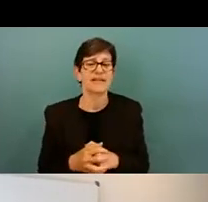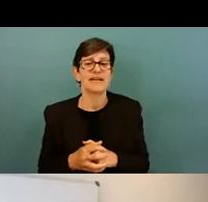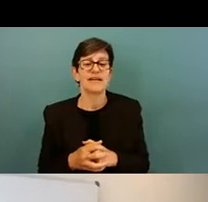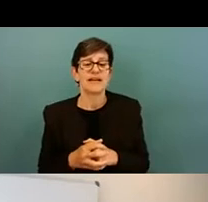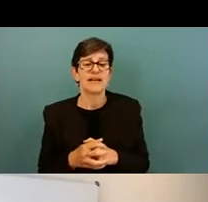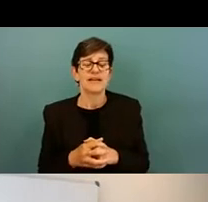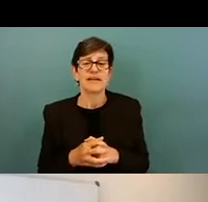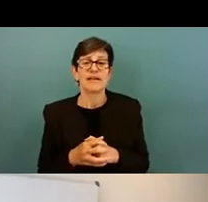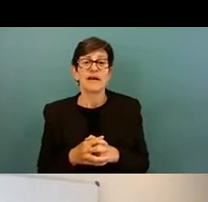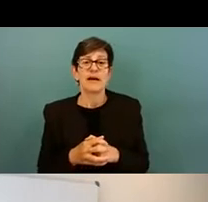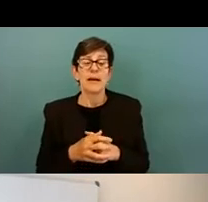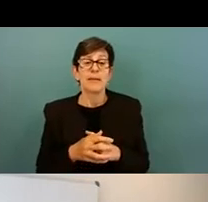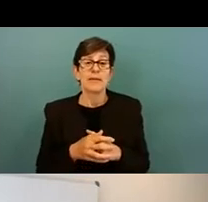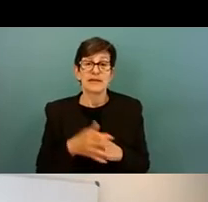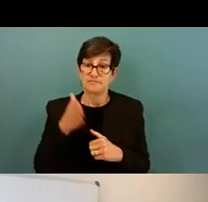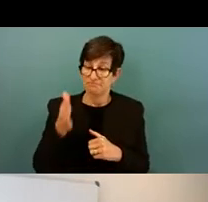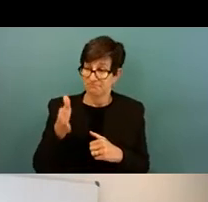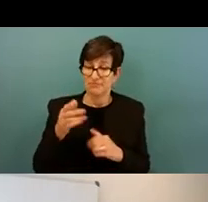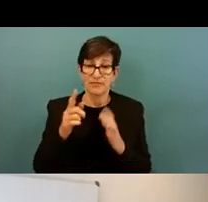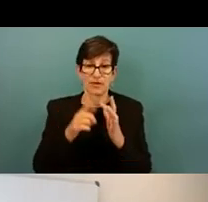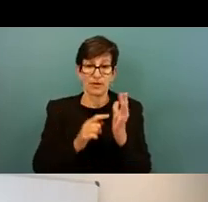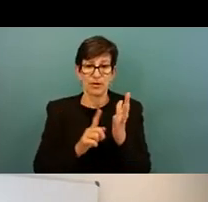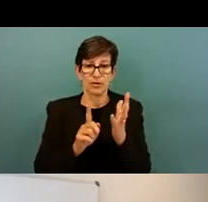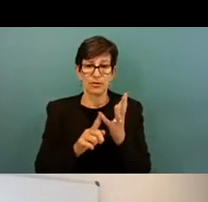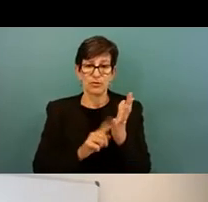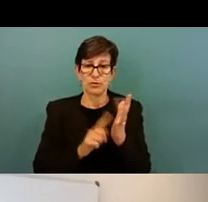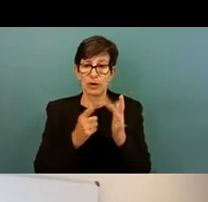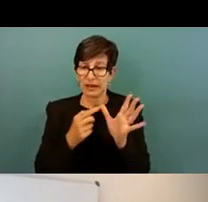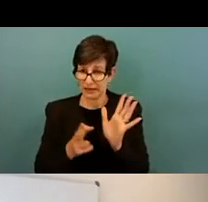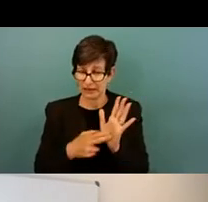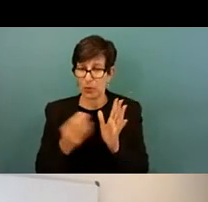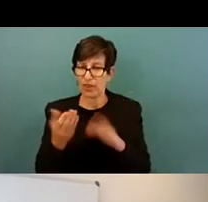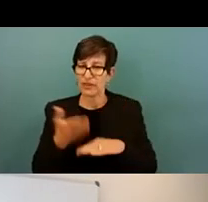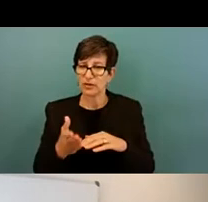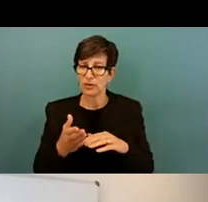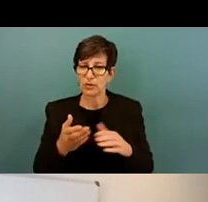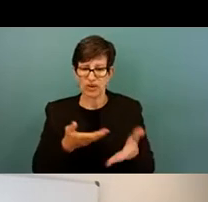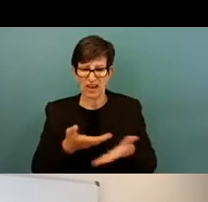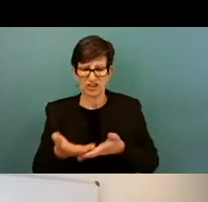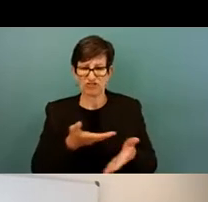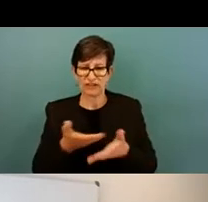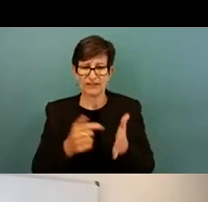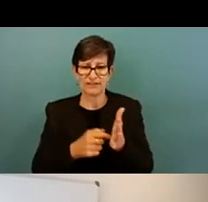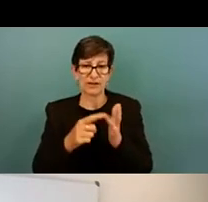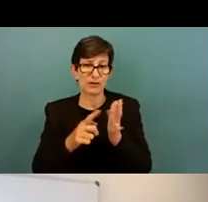back to you, Julian, with the new interactive tool, what are you actually most excited about